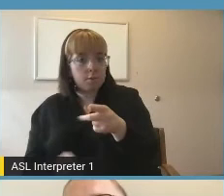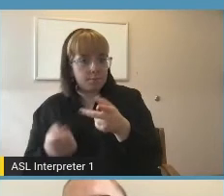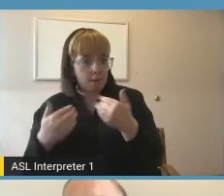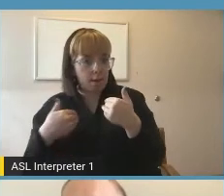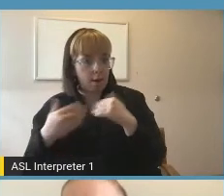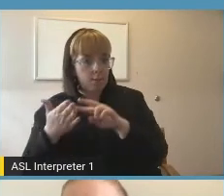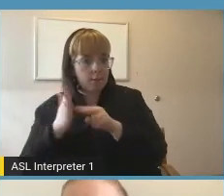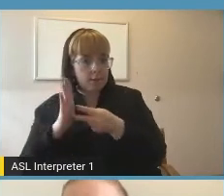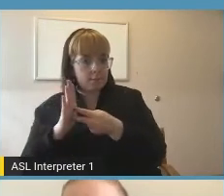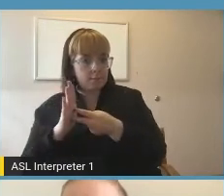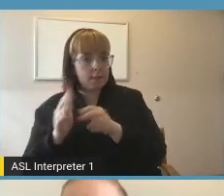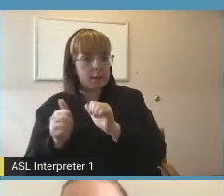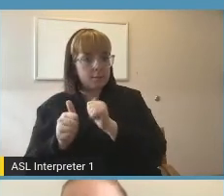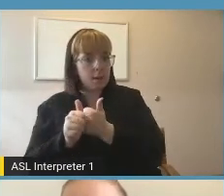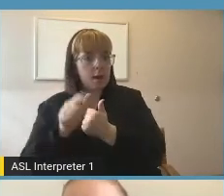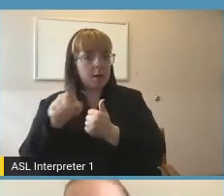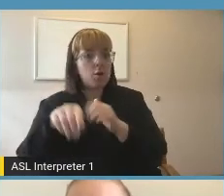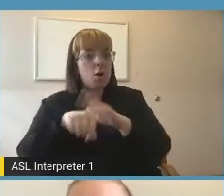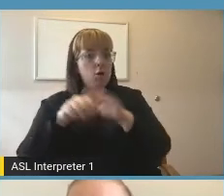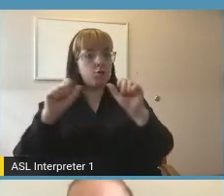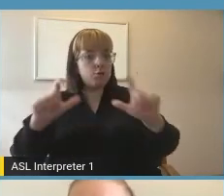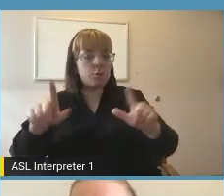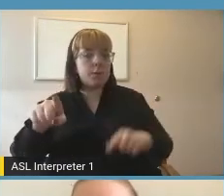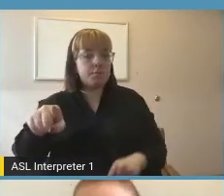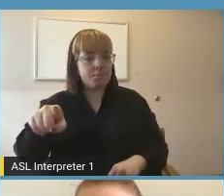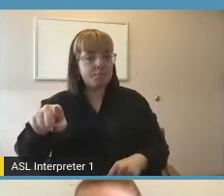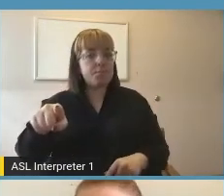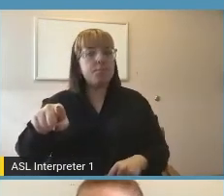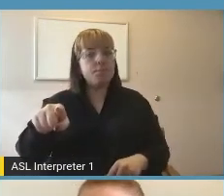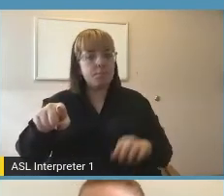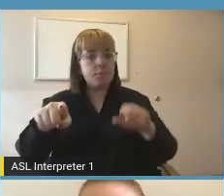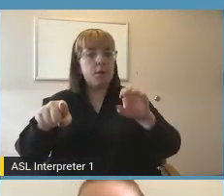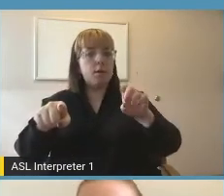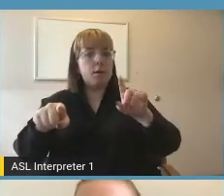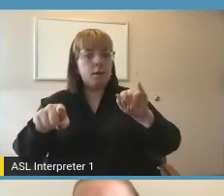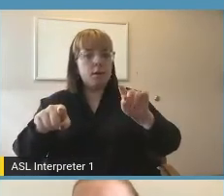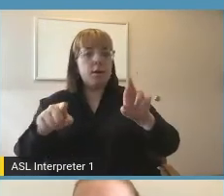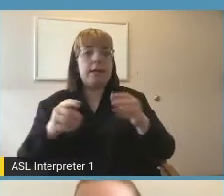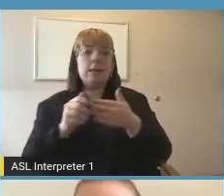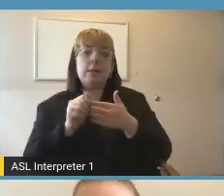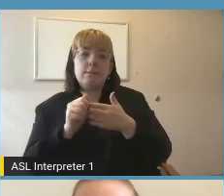charged by the hour. This is kind of a loose definitions here but if you're hiring an editor,